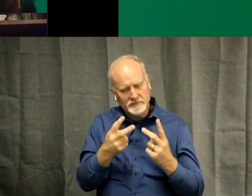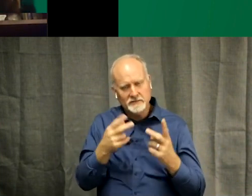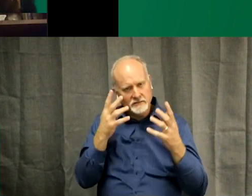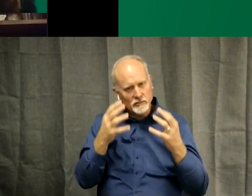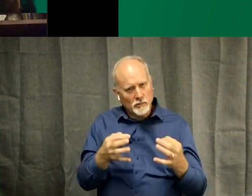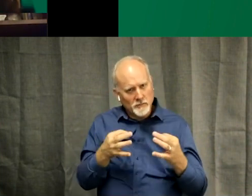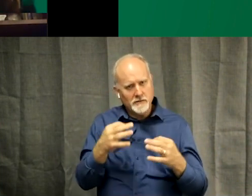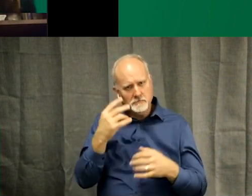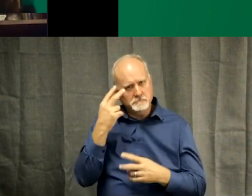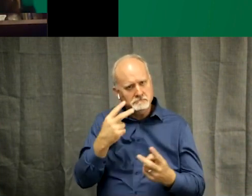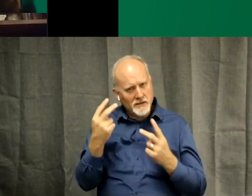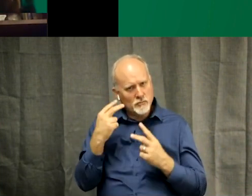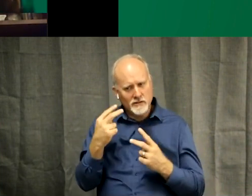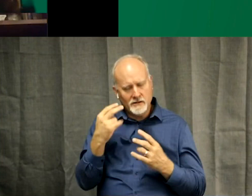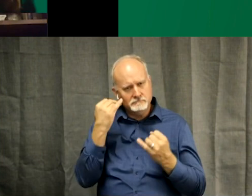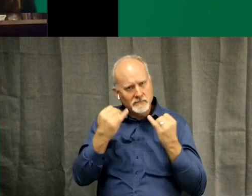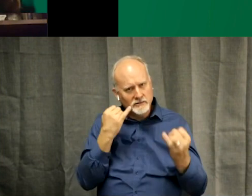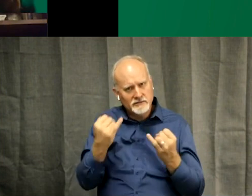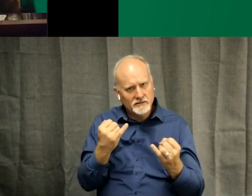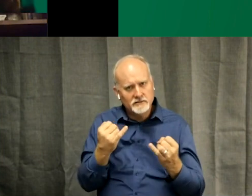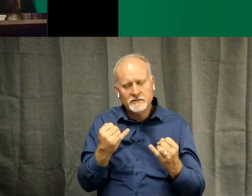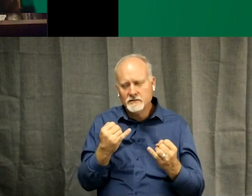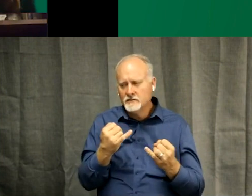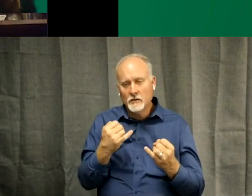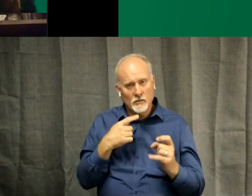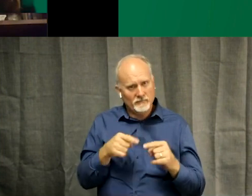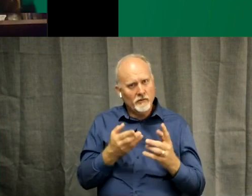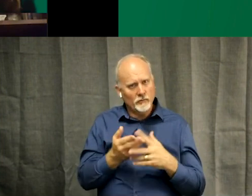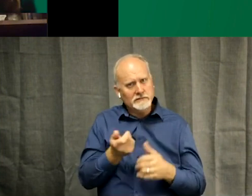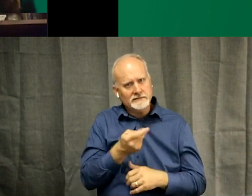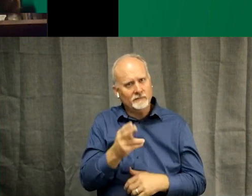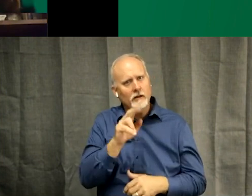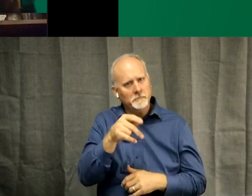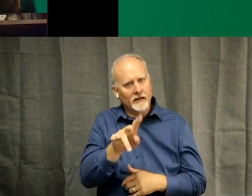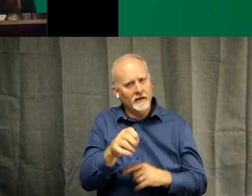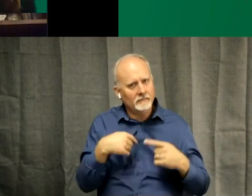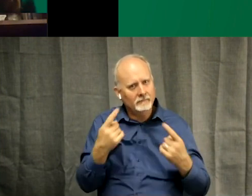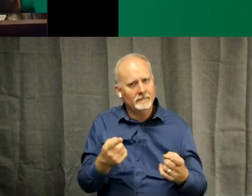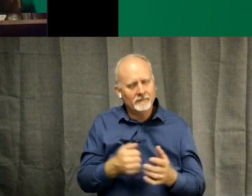memory and imagination has gone through several updates again similar to the tech world of